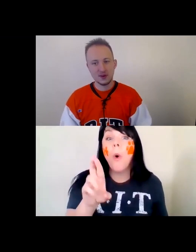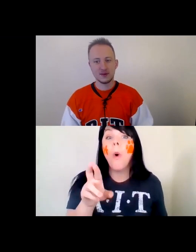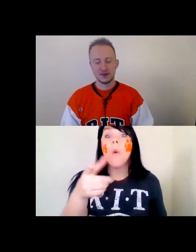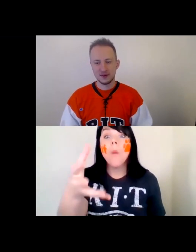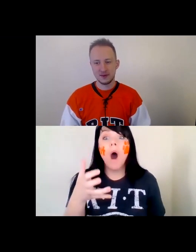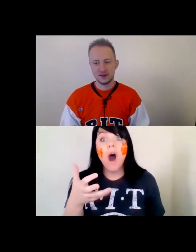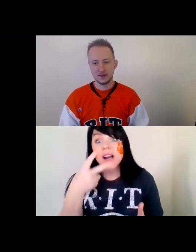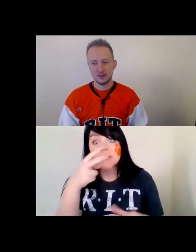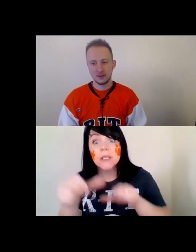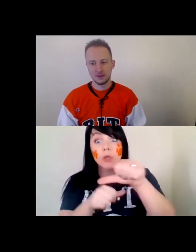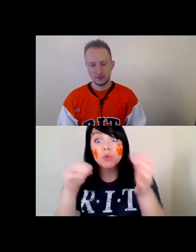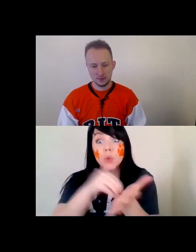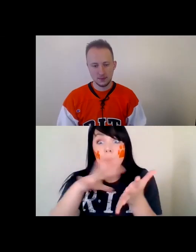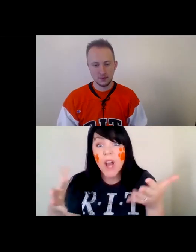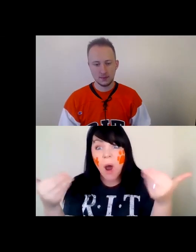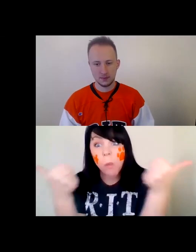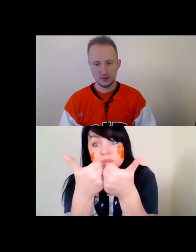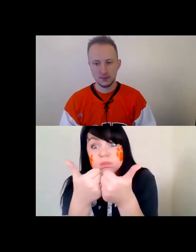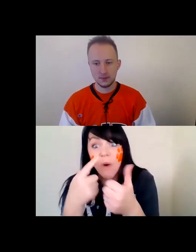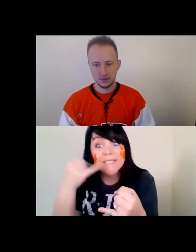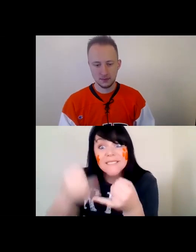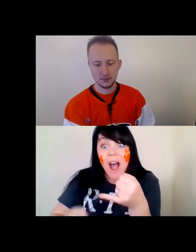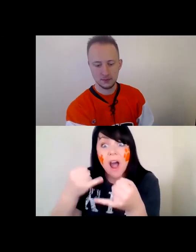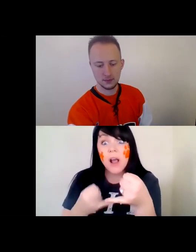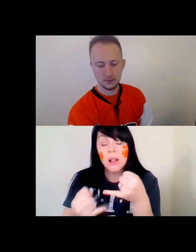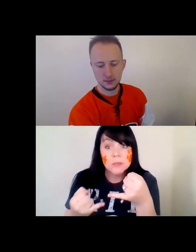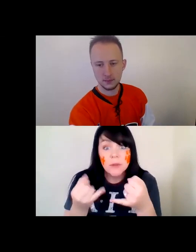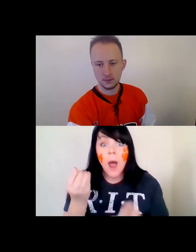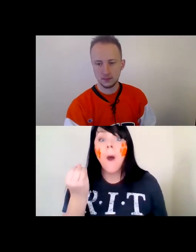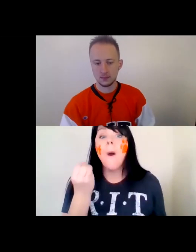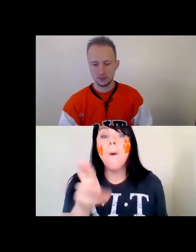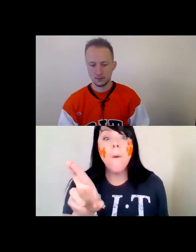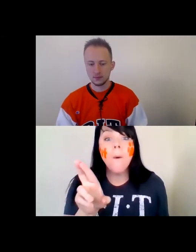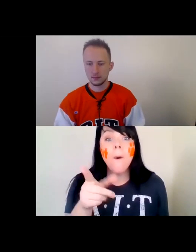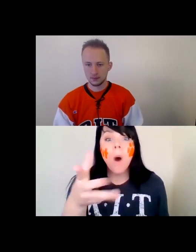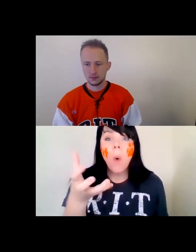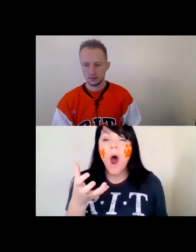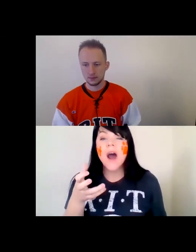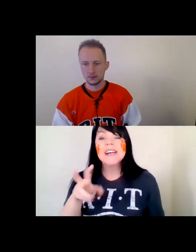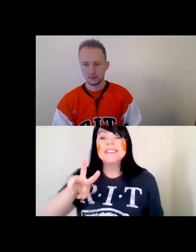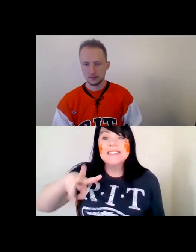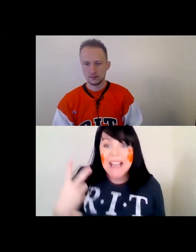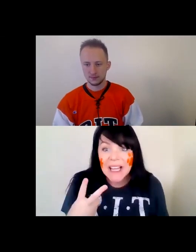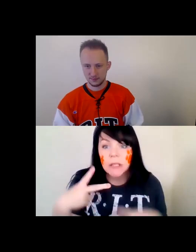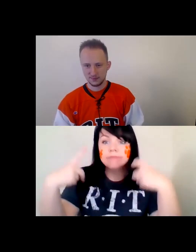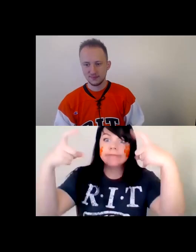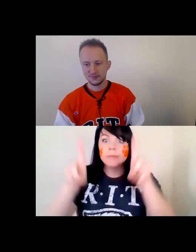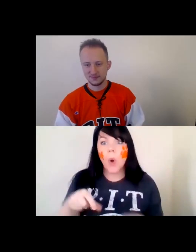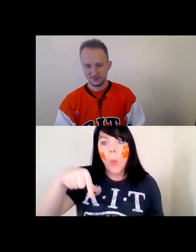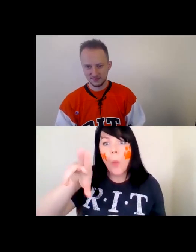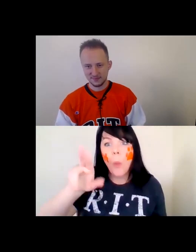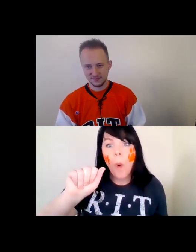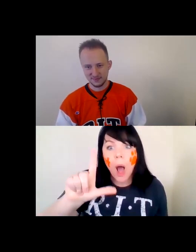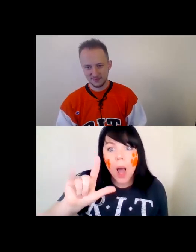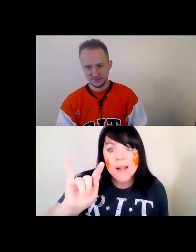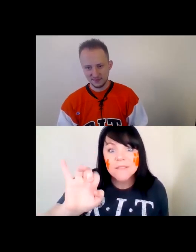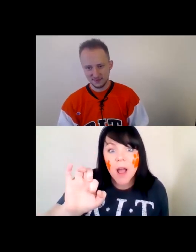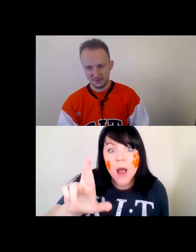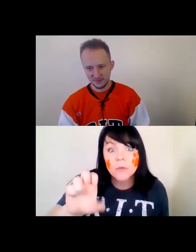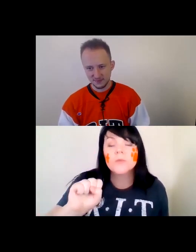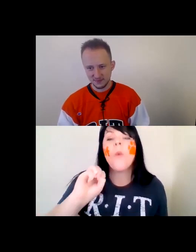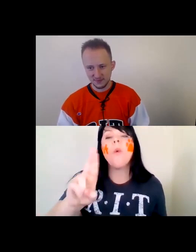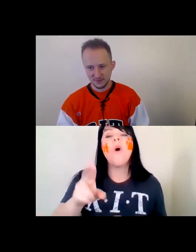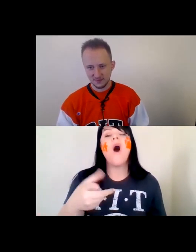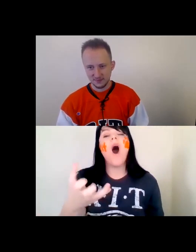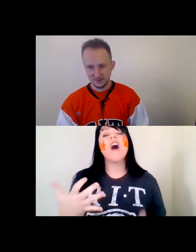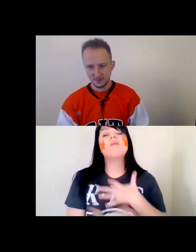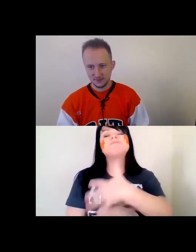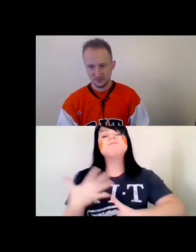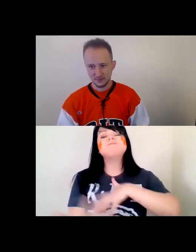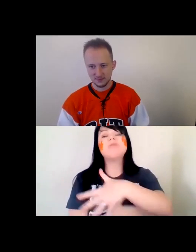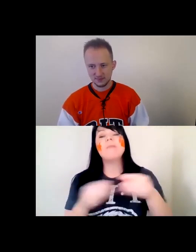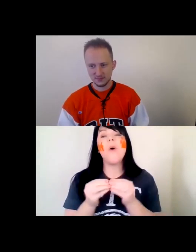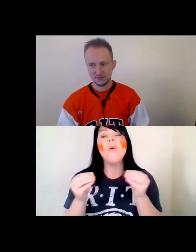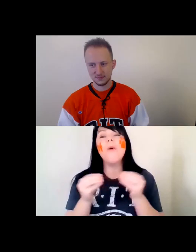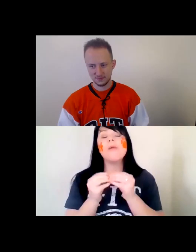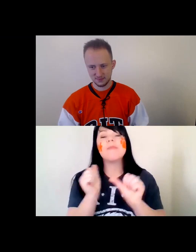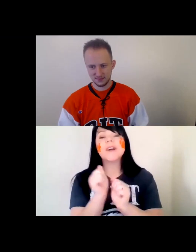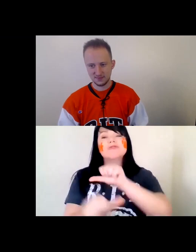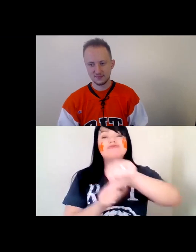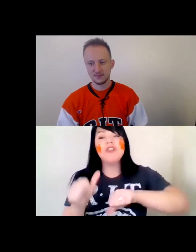Do you want a second qualifier, or do you want to be able to socialize and get to know the other students more?